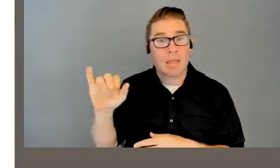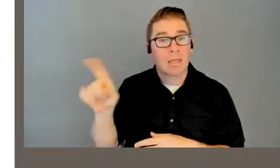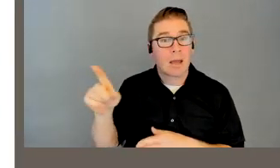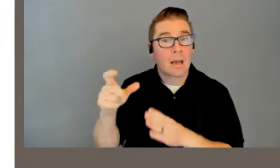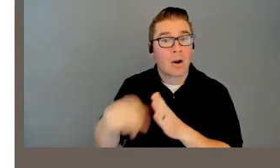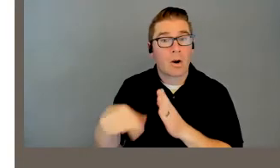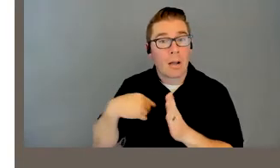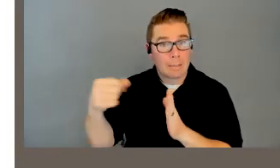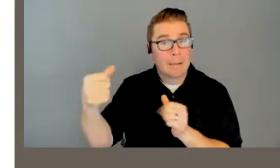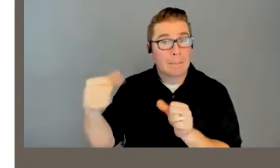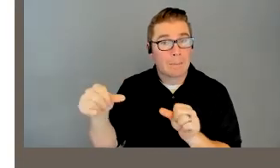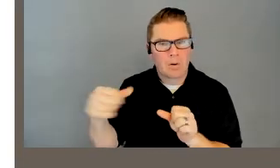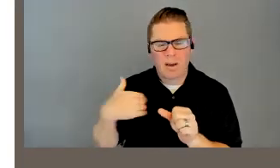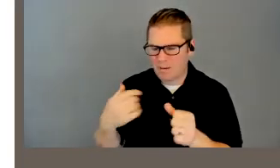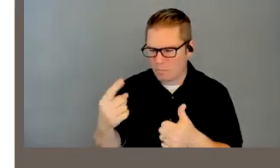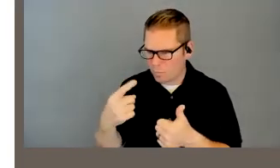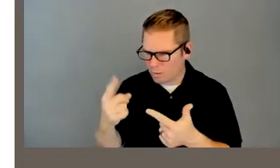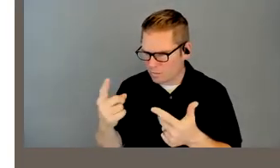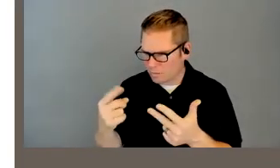has one, two, three, four, five, six, seven, eight.